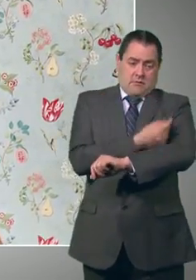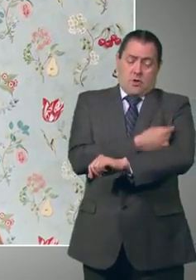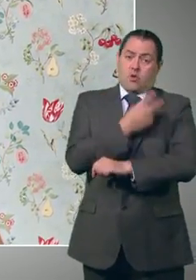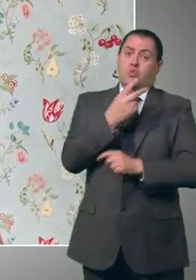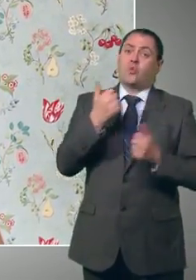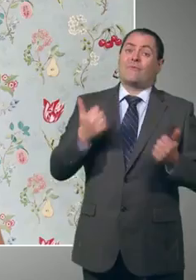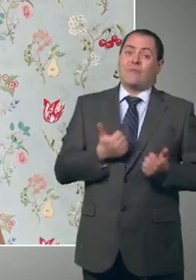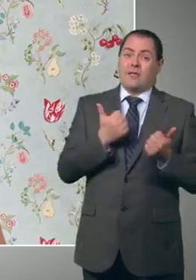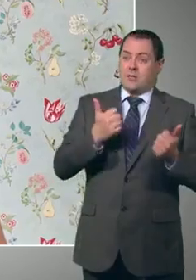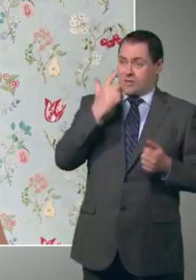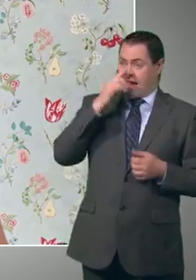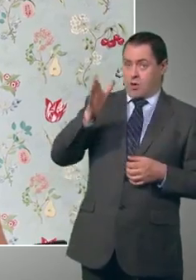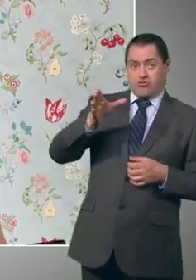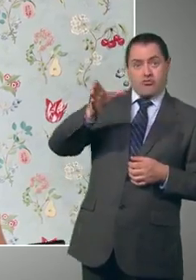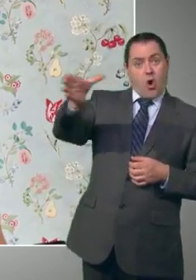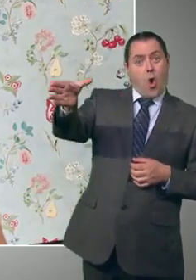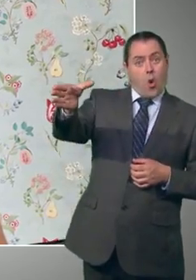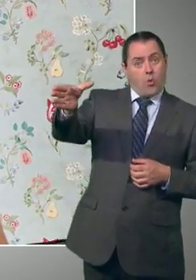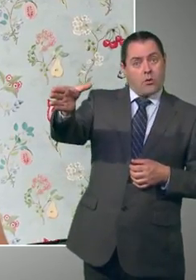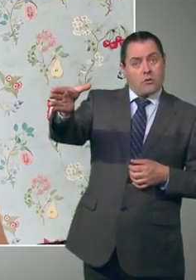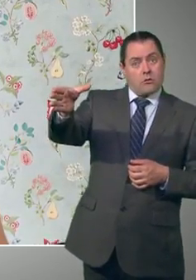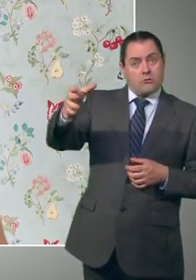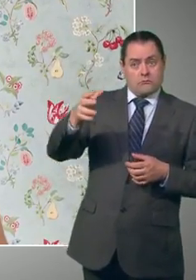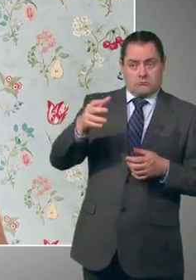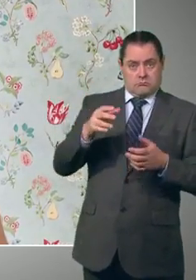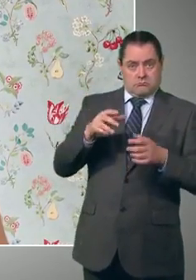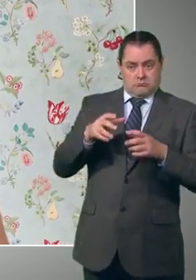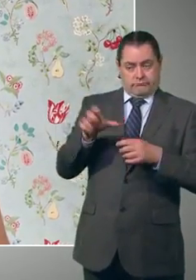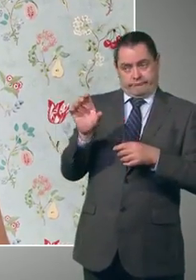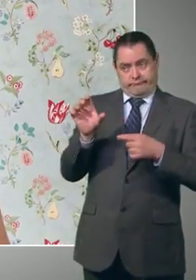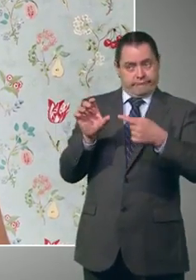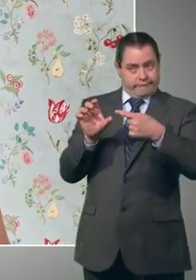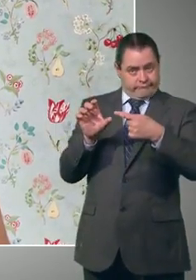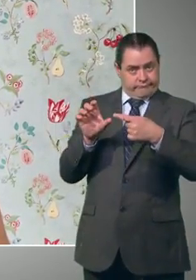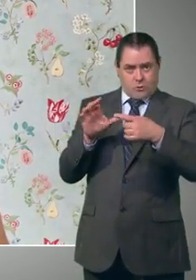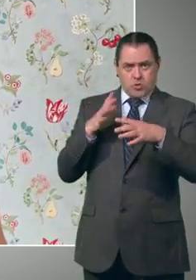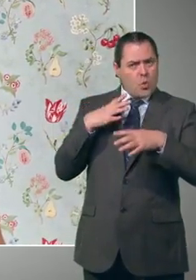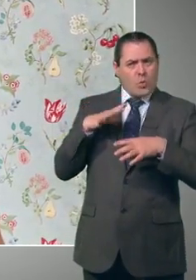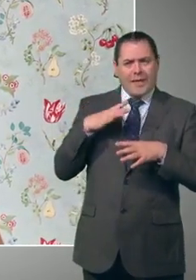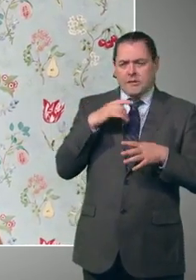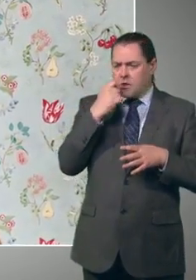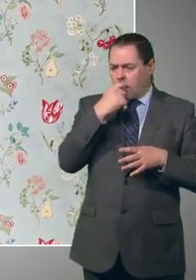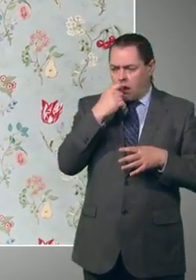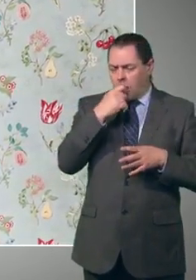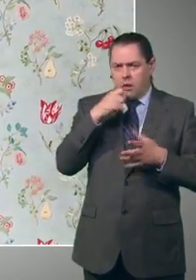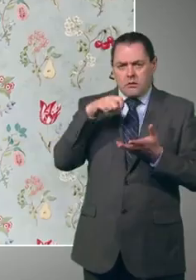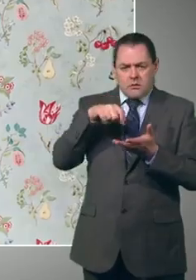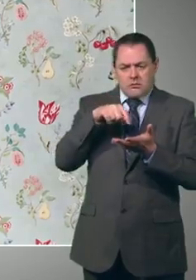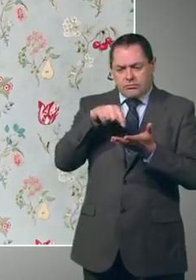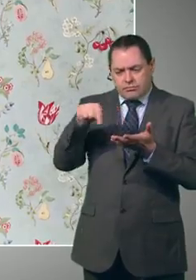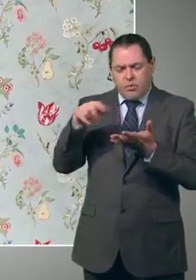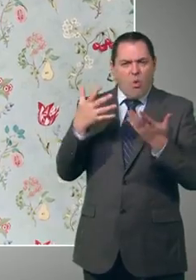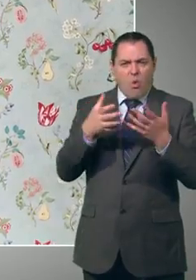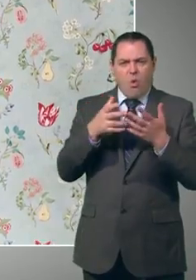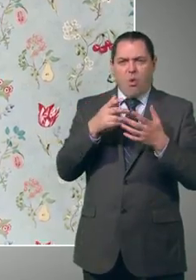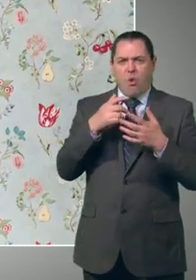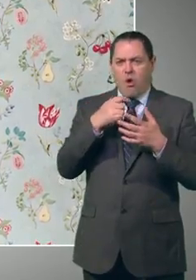us in with the vaccine passport and with no PCR or lateral flow